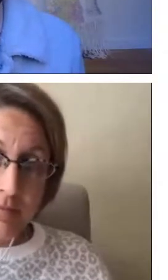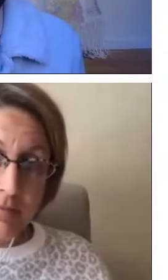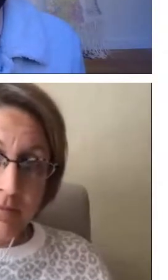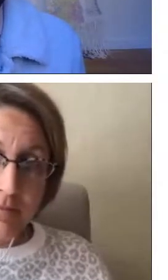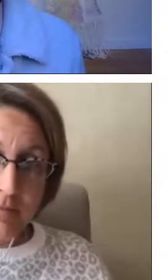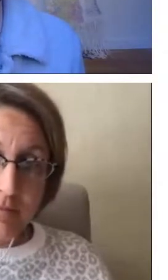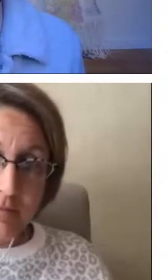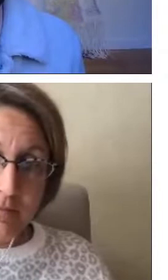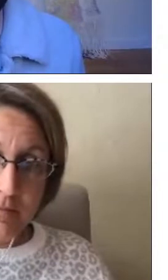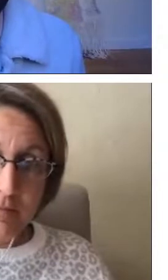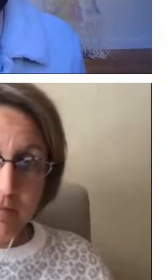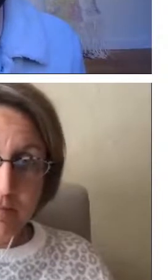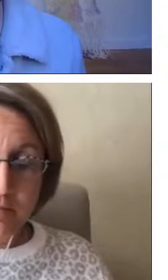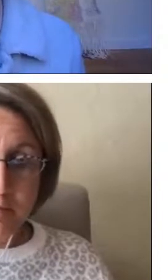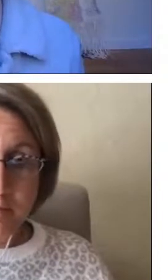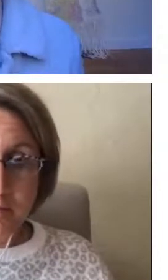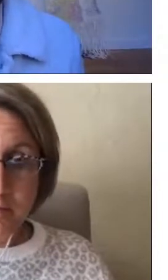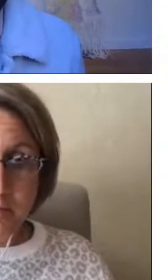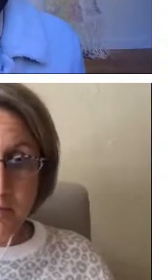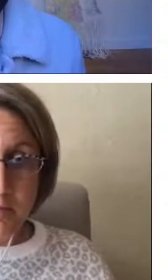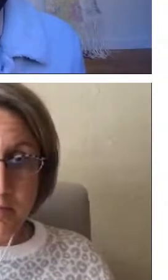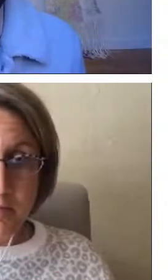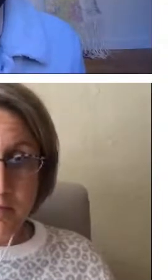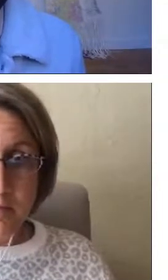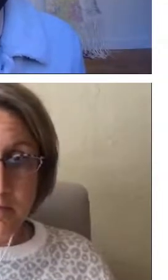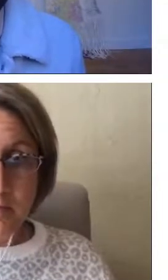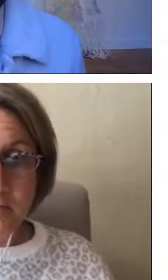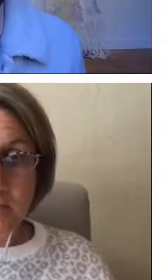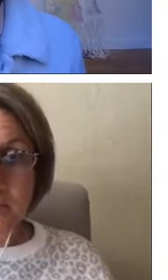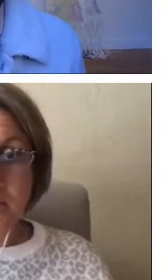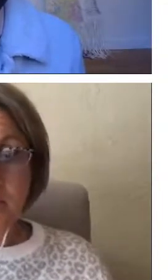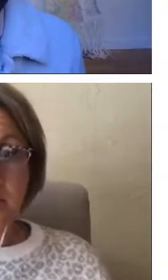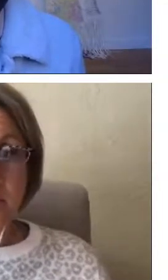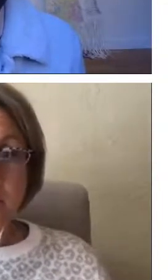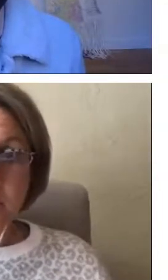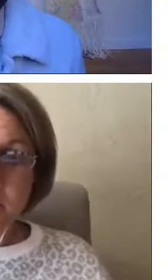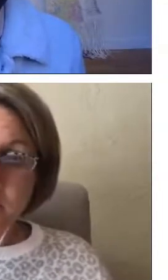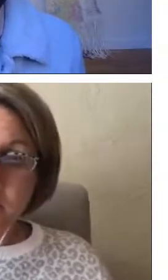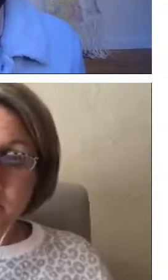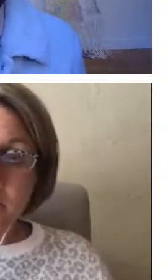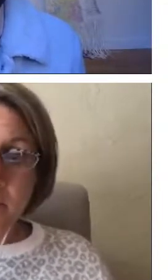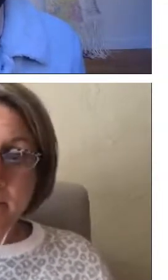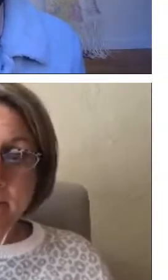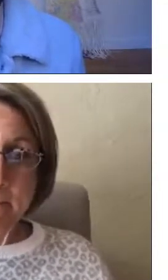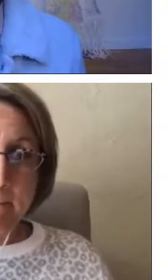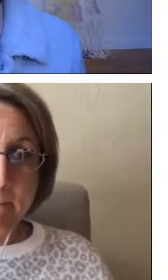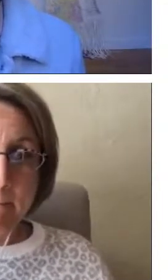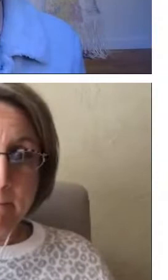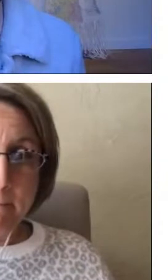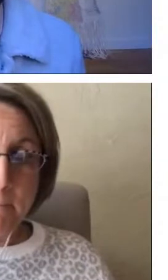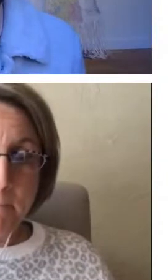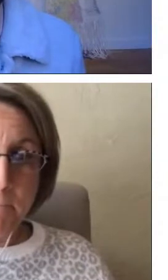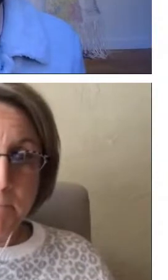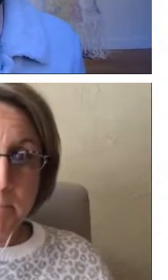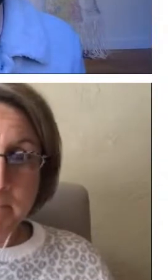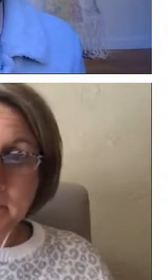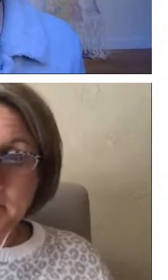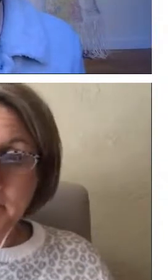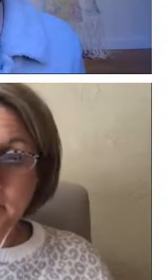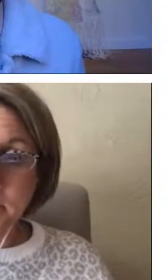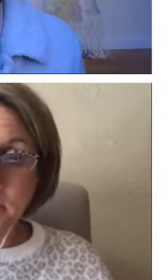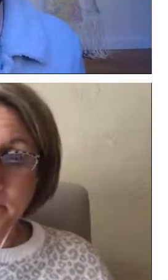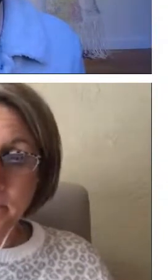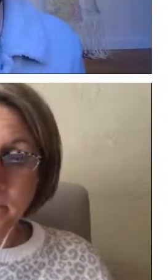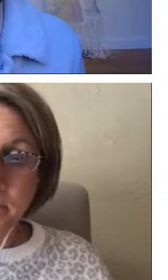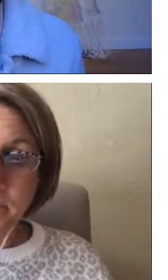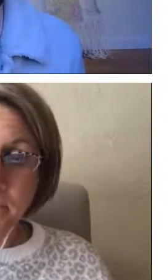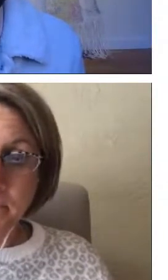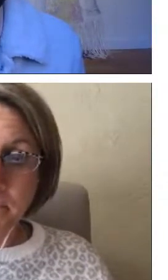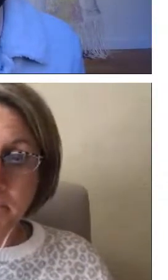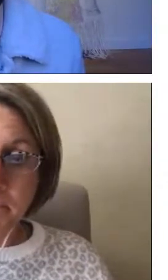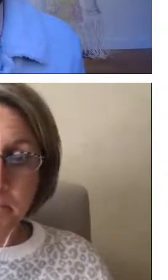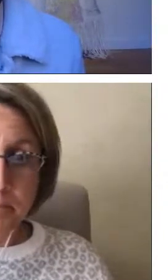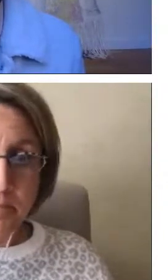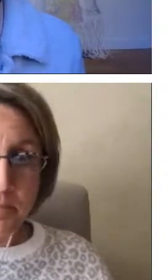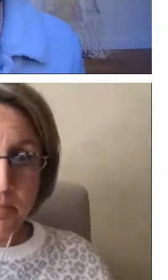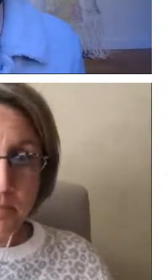The exhibit is up until the end of the month, but we have stopped due to COVID.